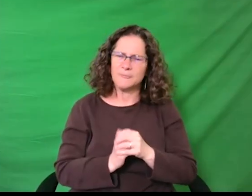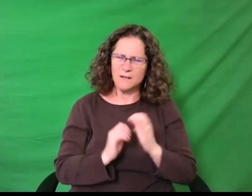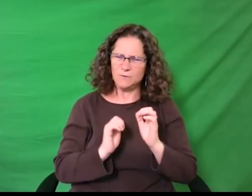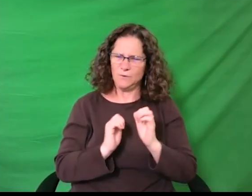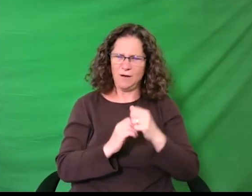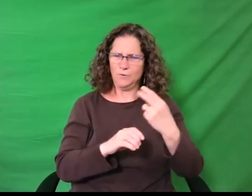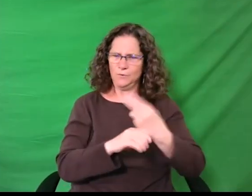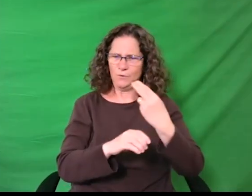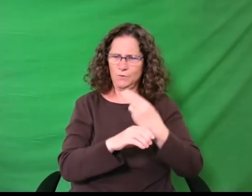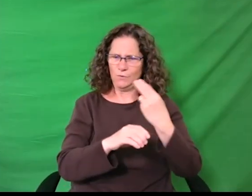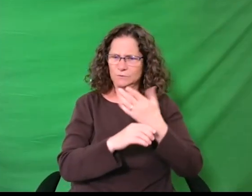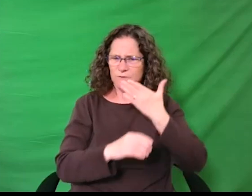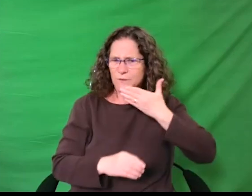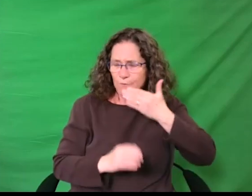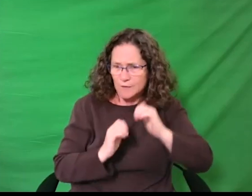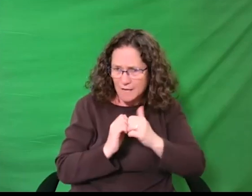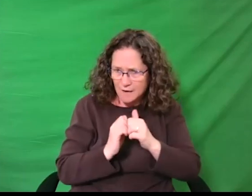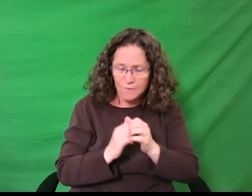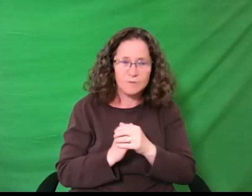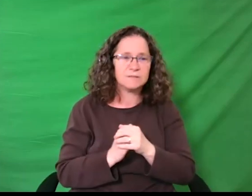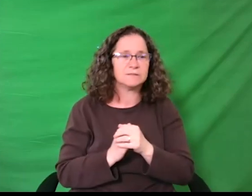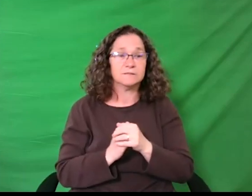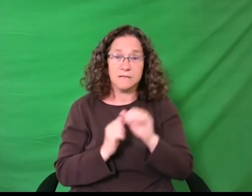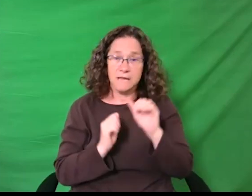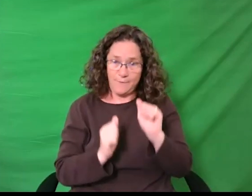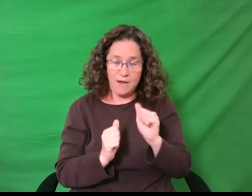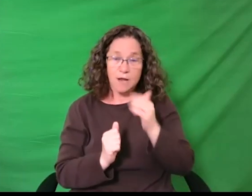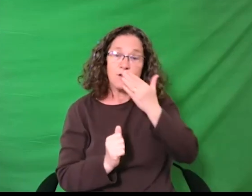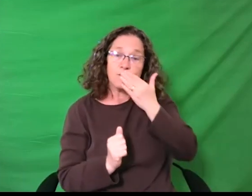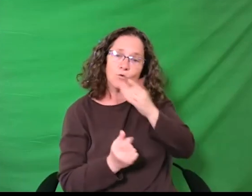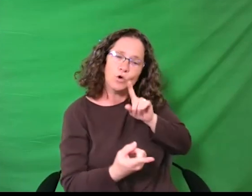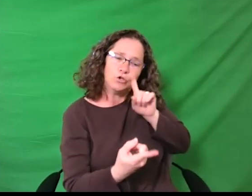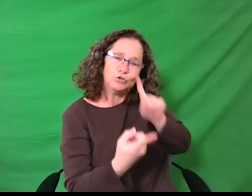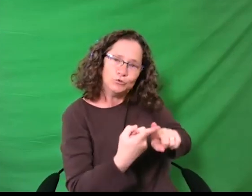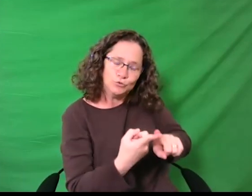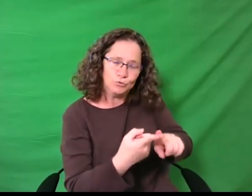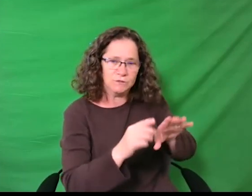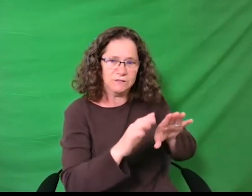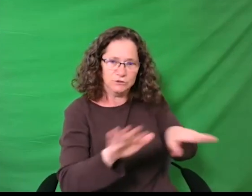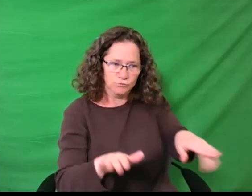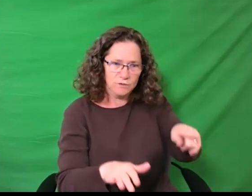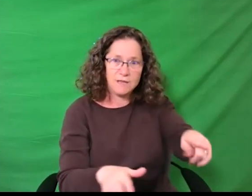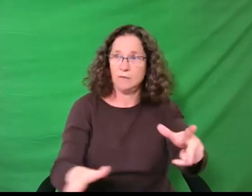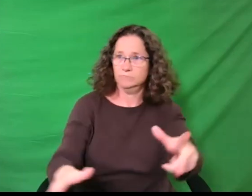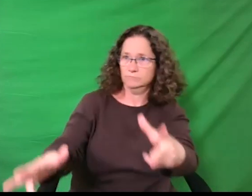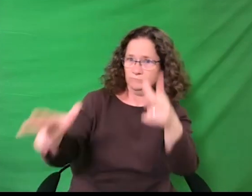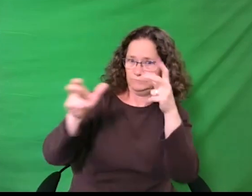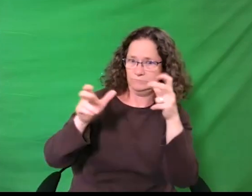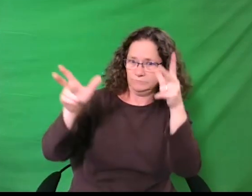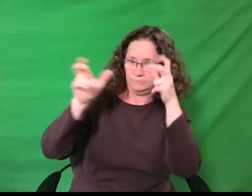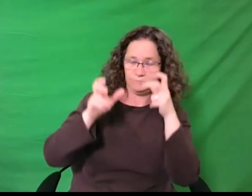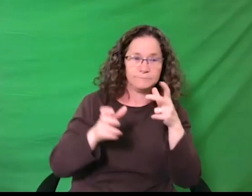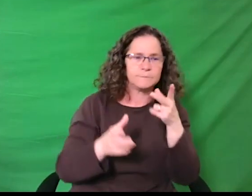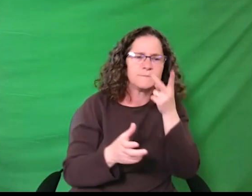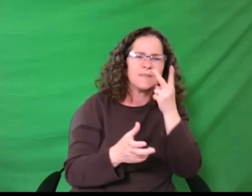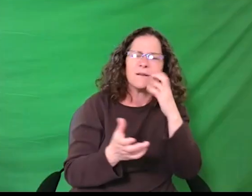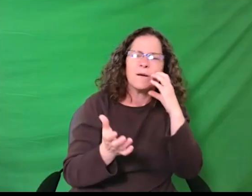So we can cue to children, use it as a receptive tool. And I have an image here of a deaf parent